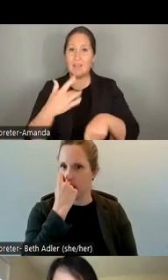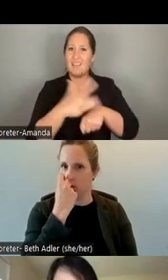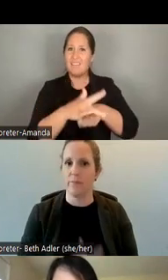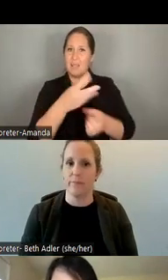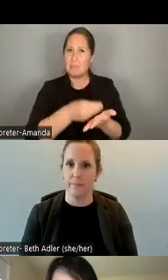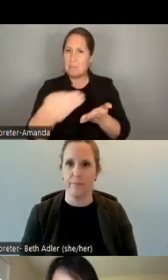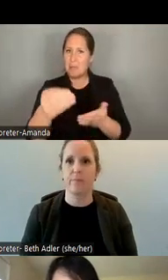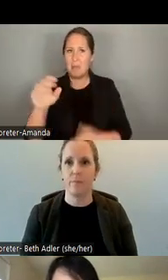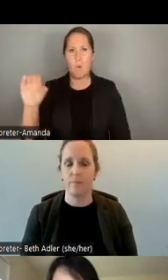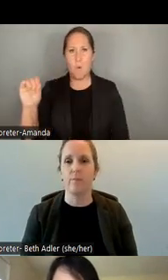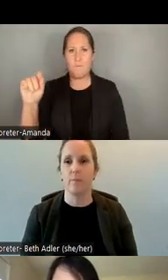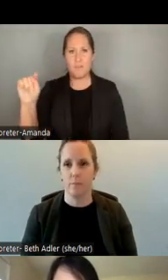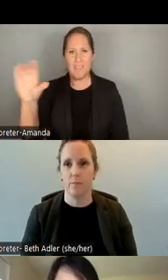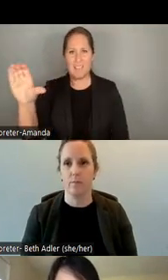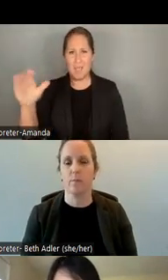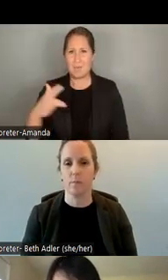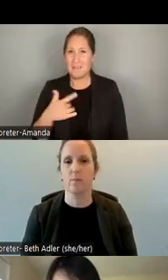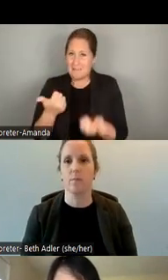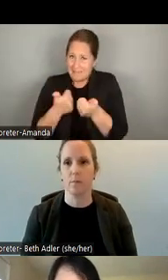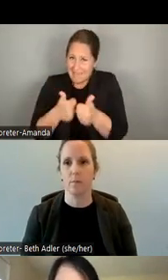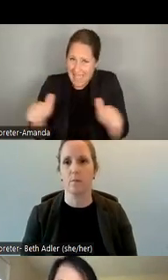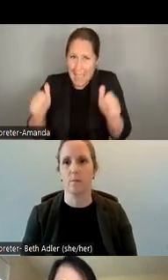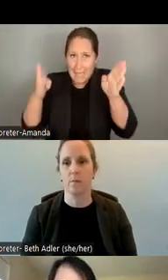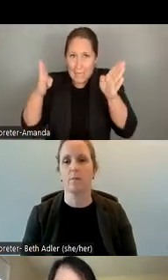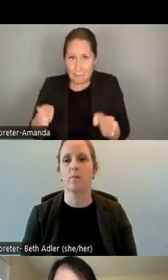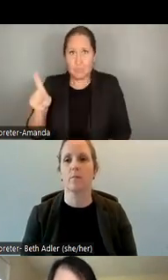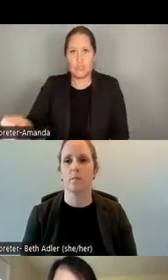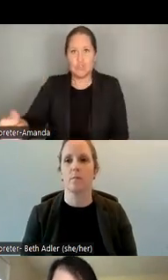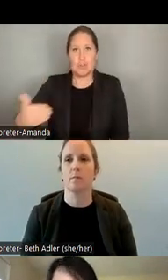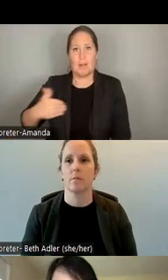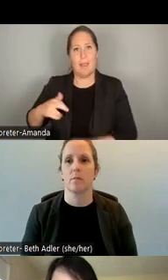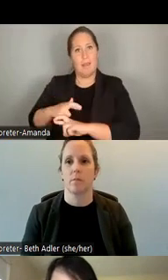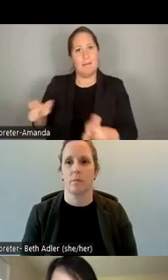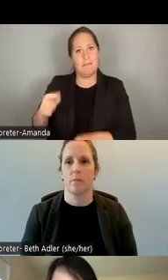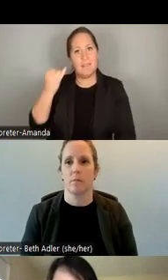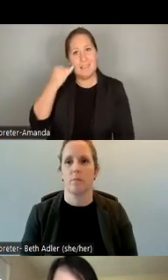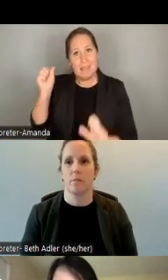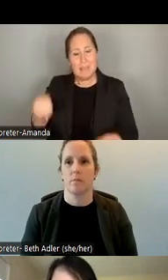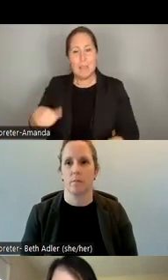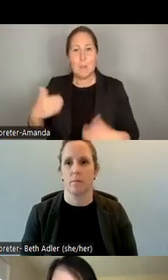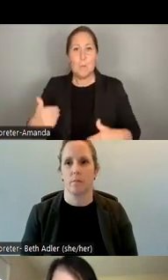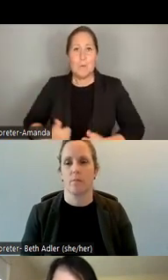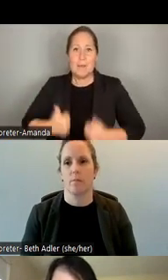should carry Narcan if they if they can it is an absolute life-saving treatment and 90 of people